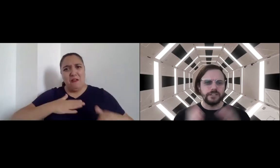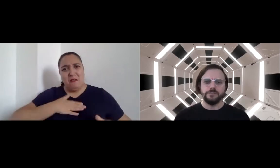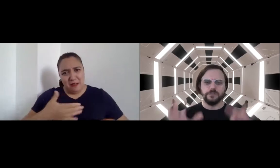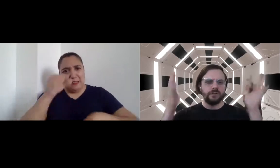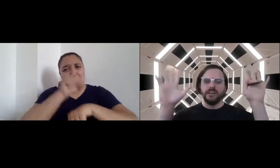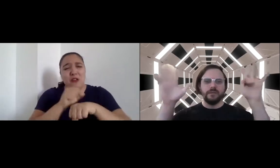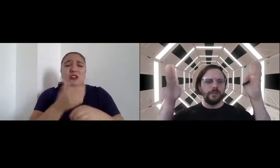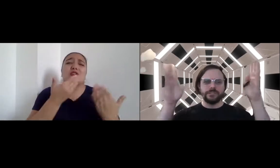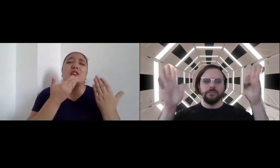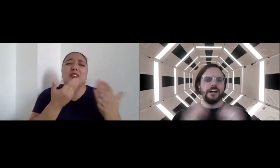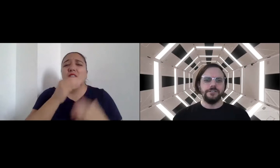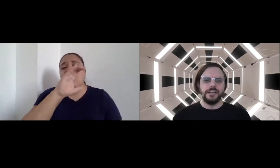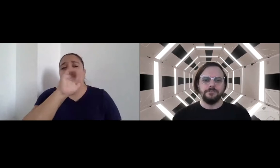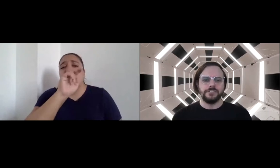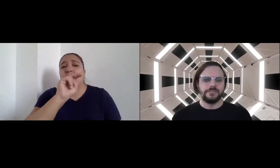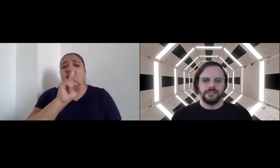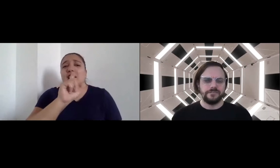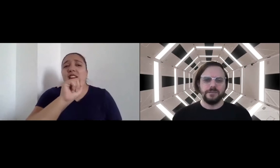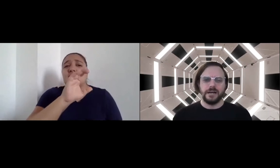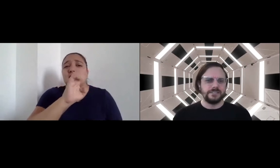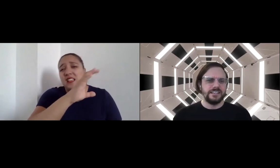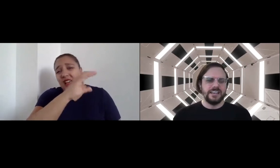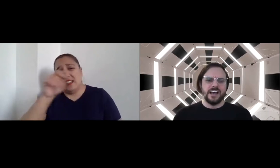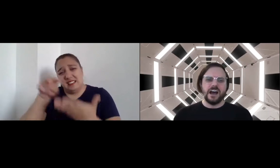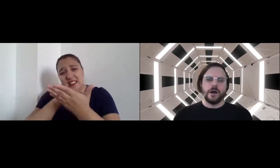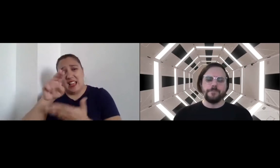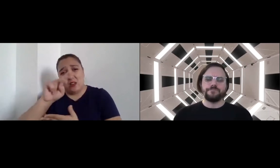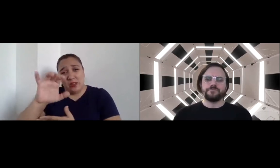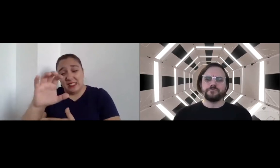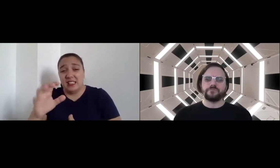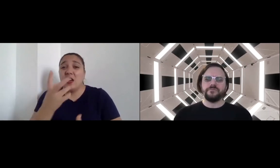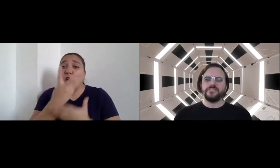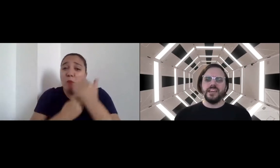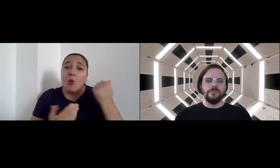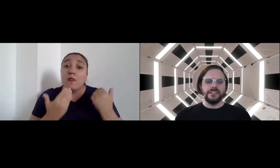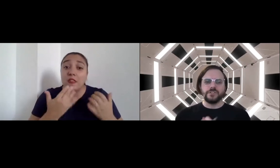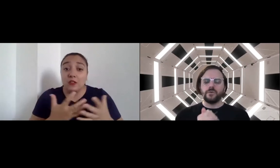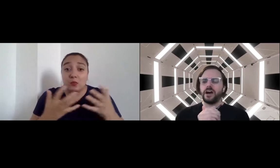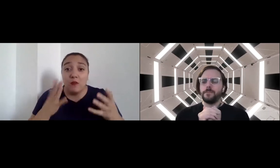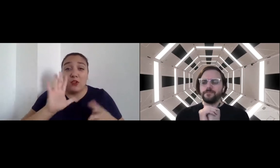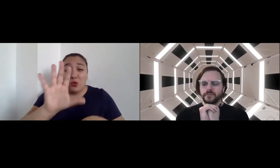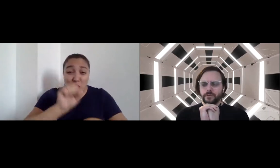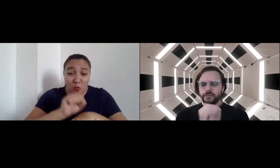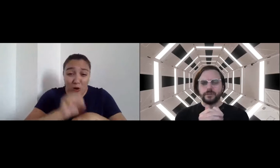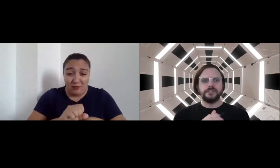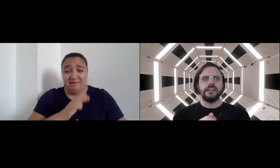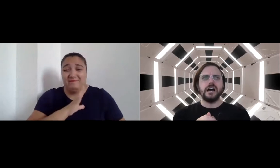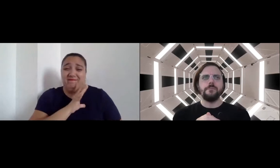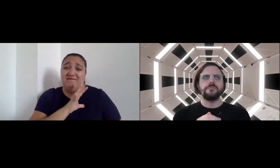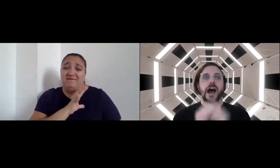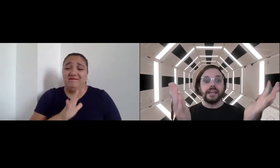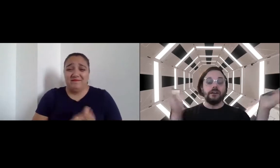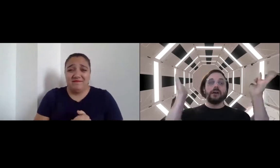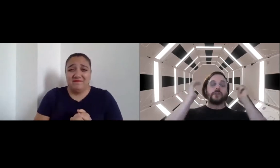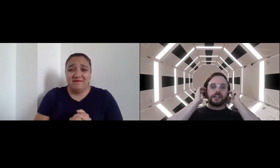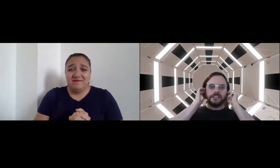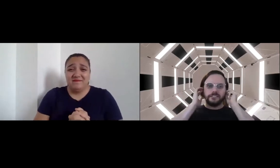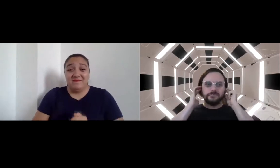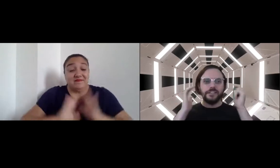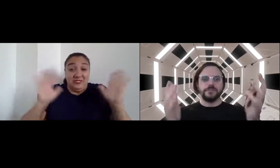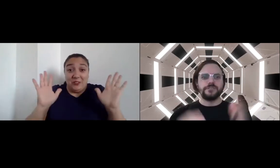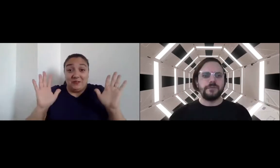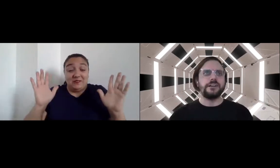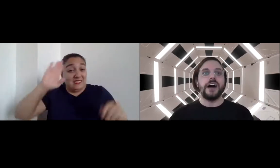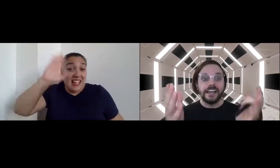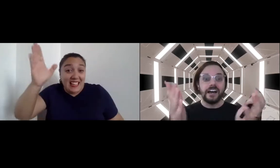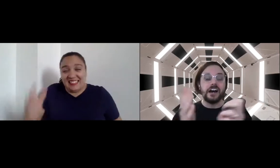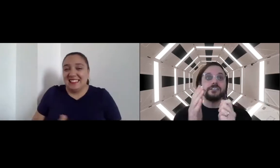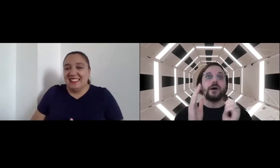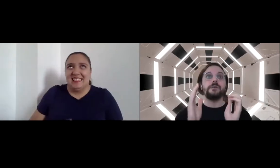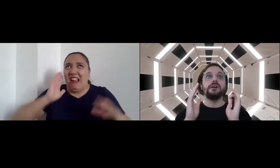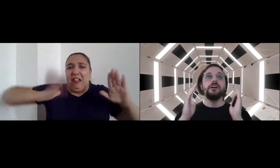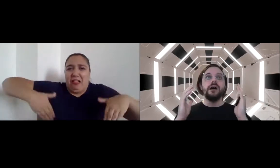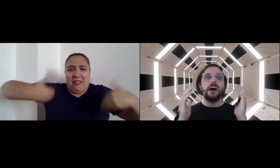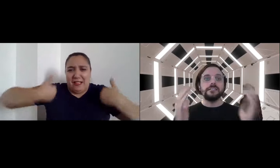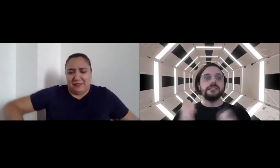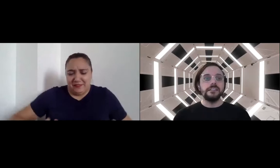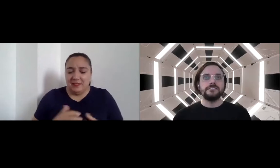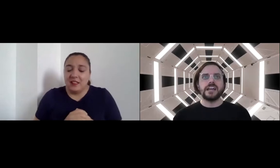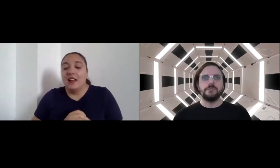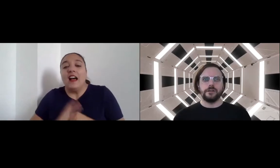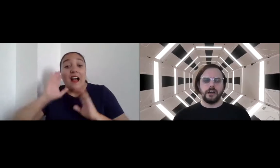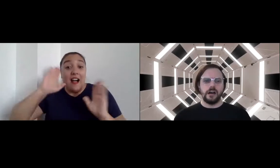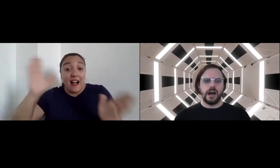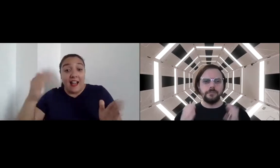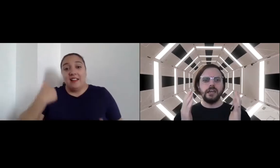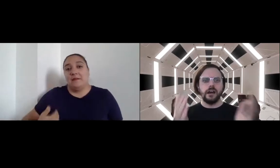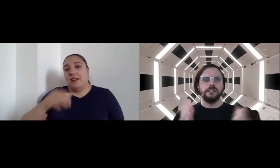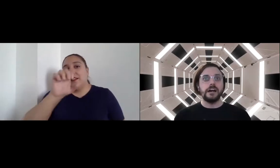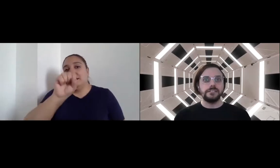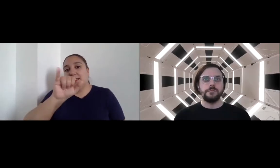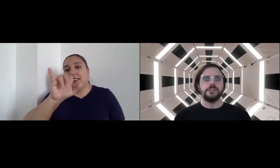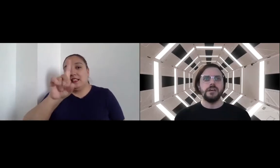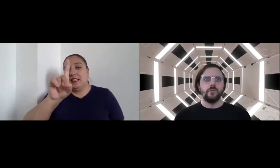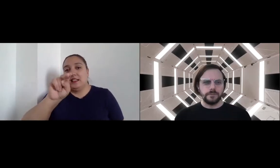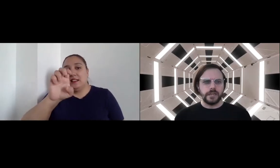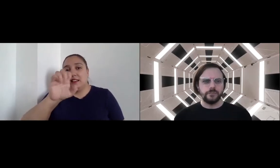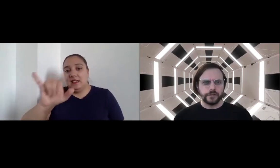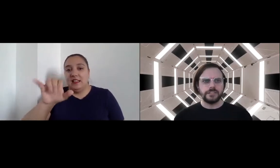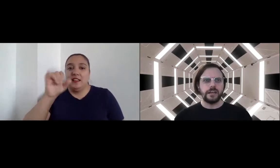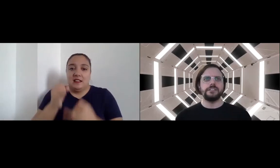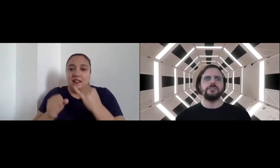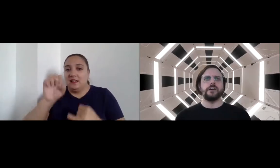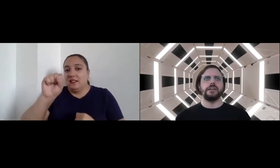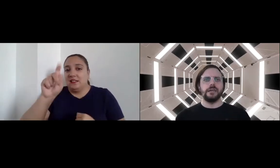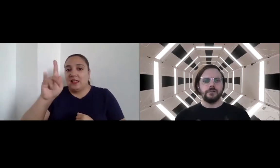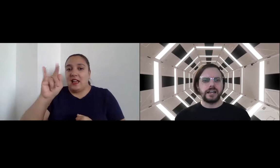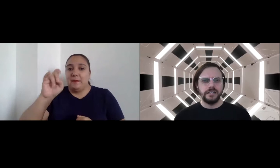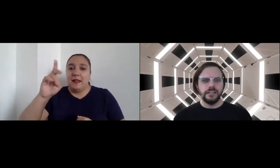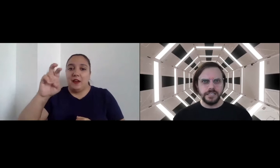all that you do for all you do. Big ups. I'm a Sydney Skybetter. I am a non-disabled white man of Russian heritage wearing a black tee